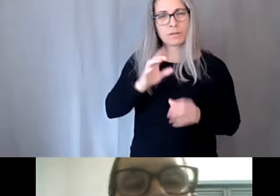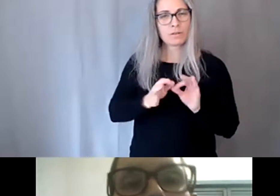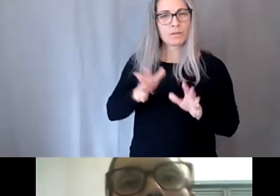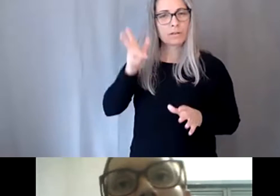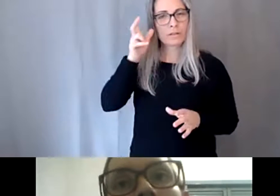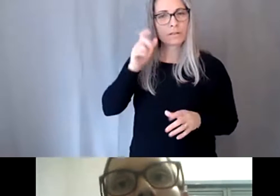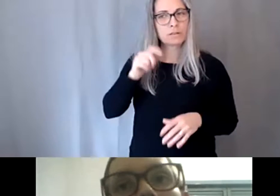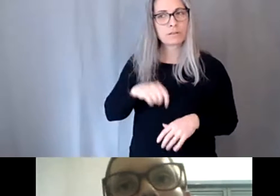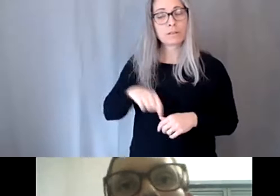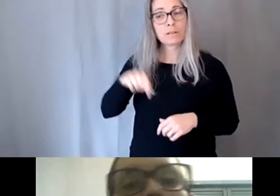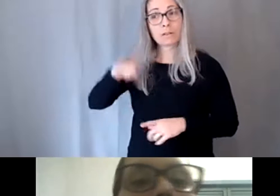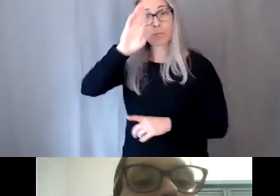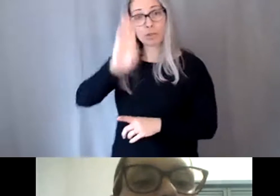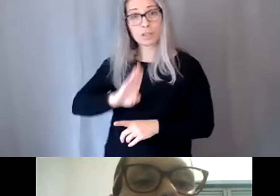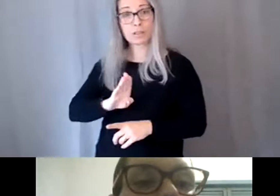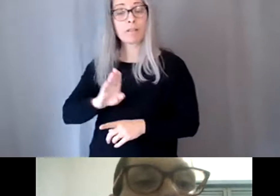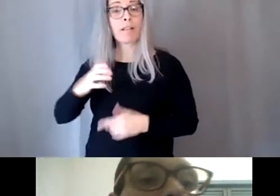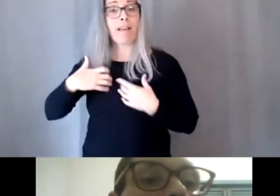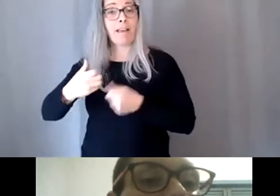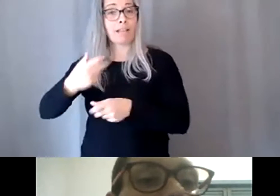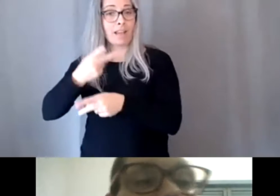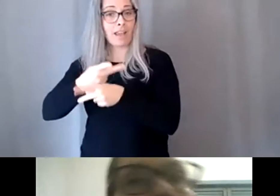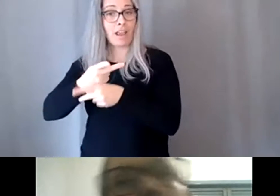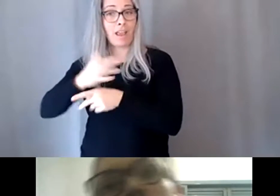from federal government but it's